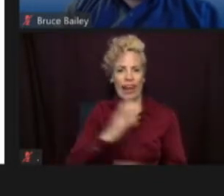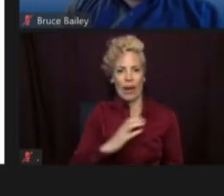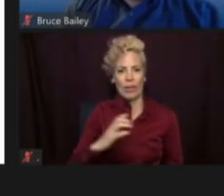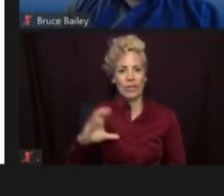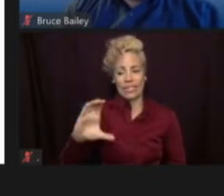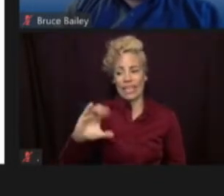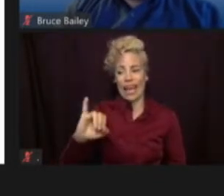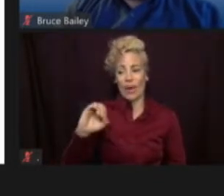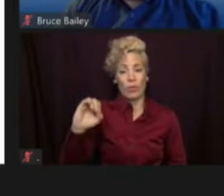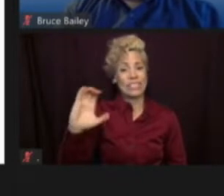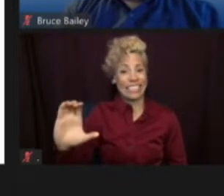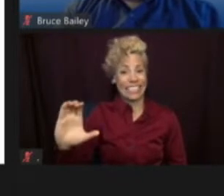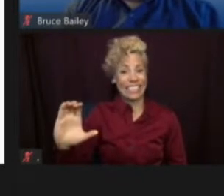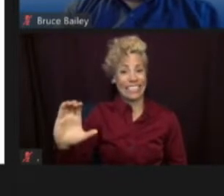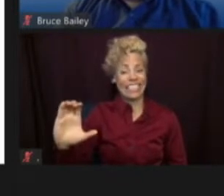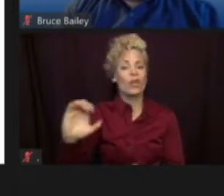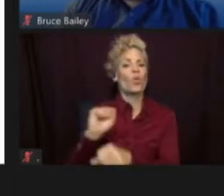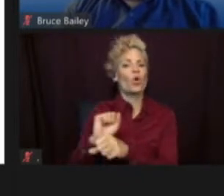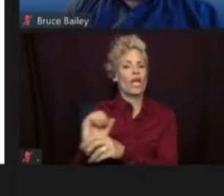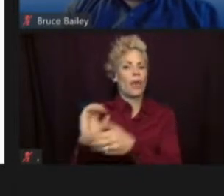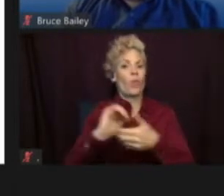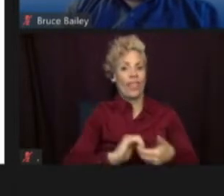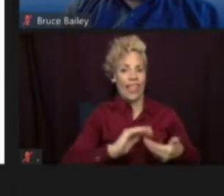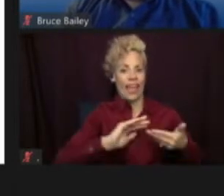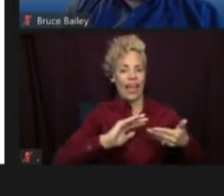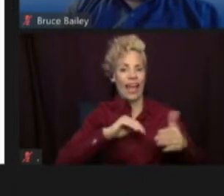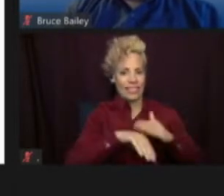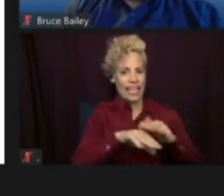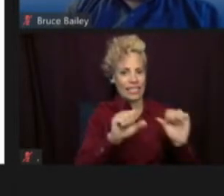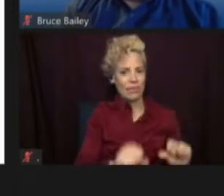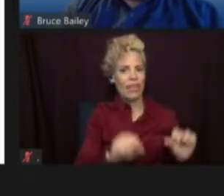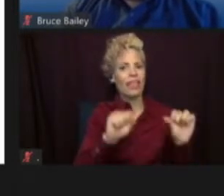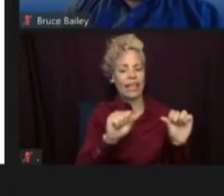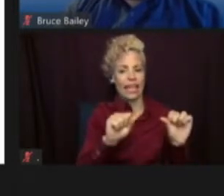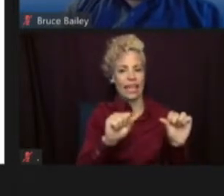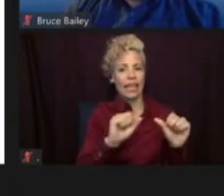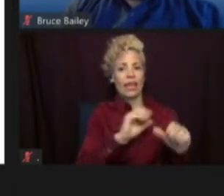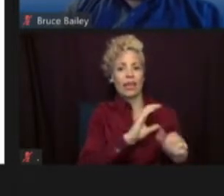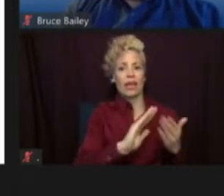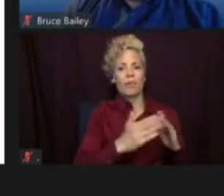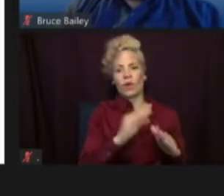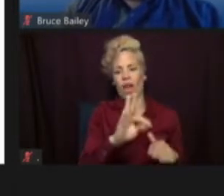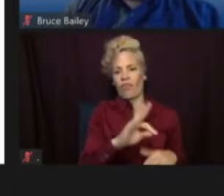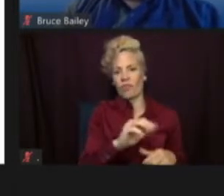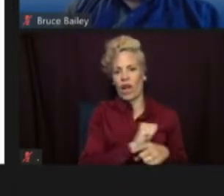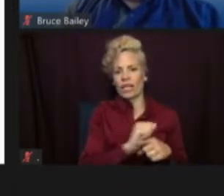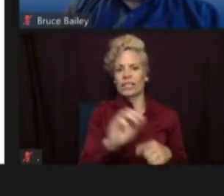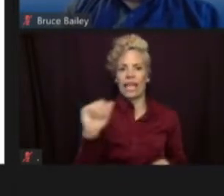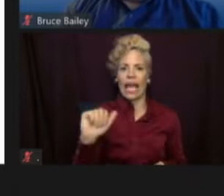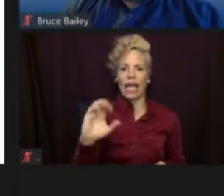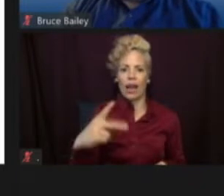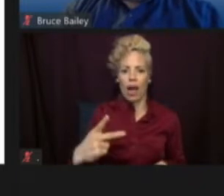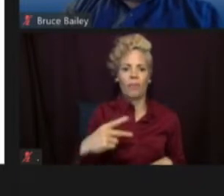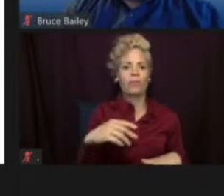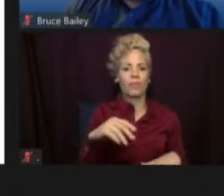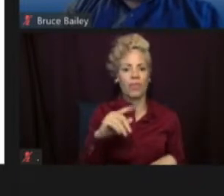working with the Accessibility Community of Practice, the ACOP. Which is a subcommittee of the Chief Information Officers Council.